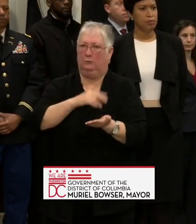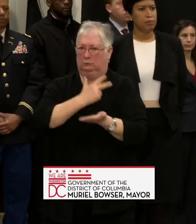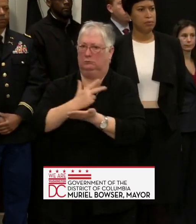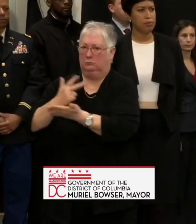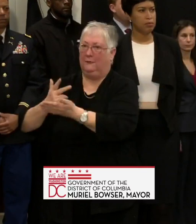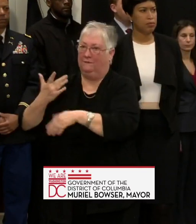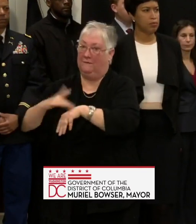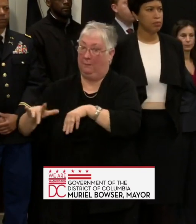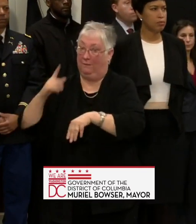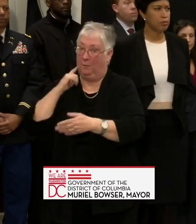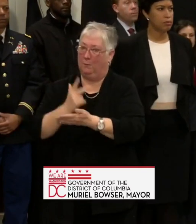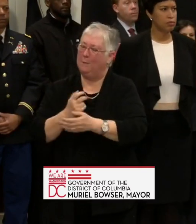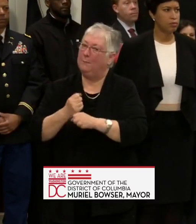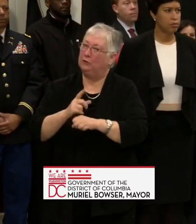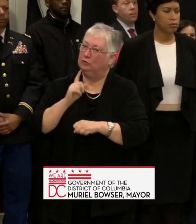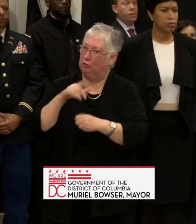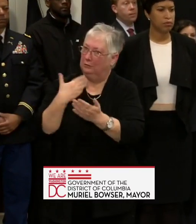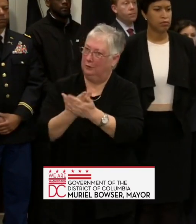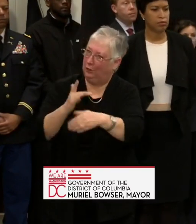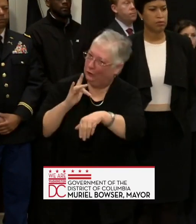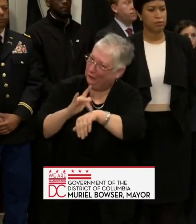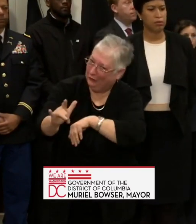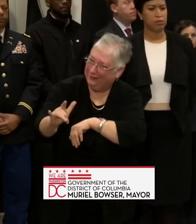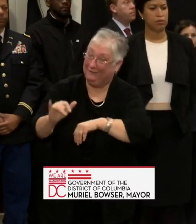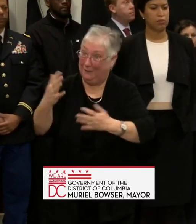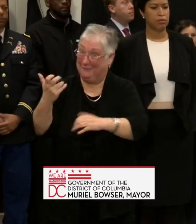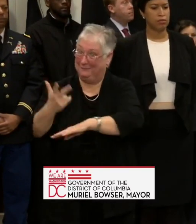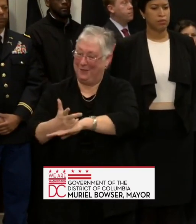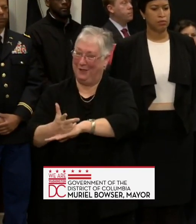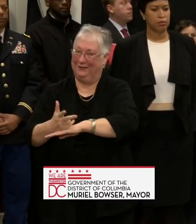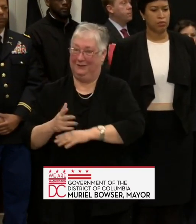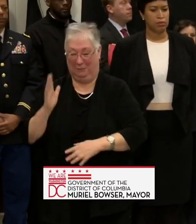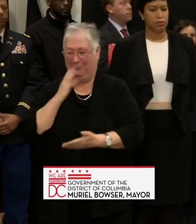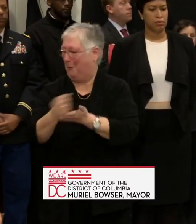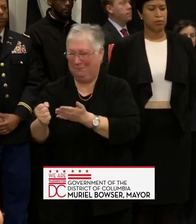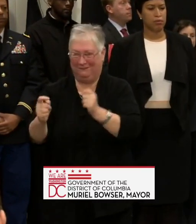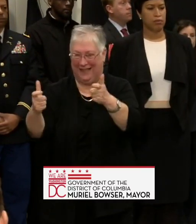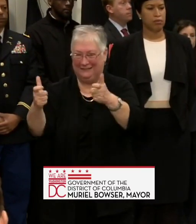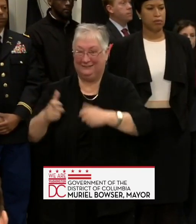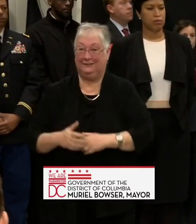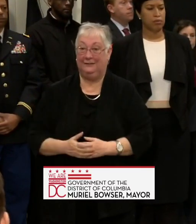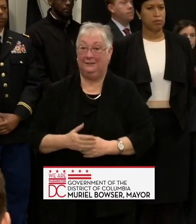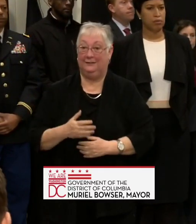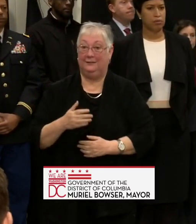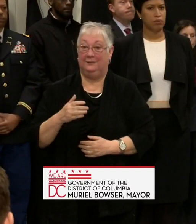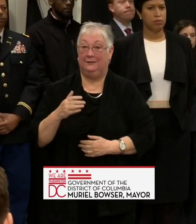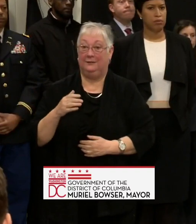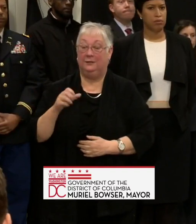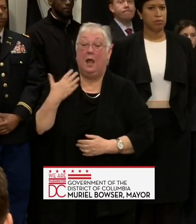GET THERE EARLY. THEY FILL UP QUICKLY AND FOLLOW OUR TWITTER FEED AND WE WILL BE MONITORING THE USAGE SO YOU CAN